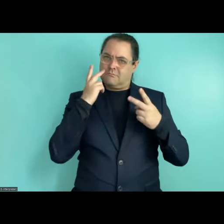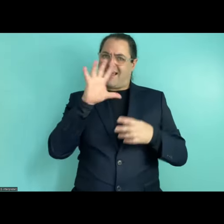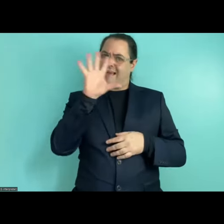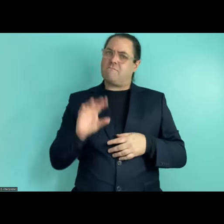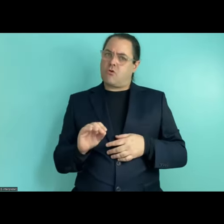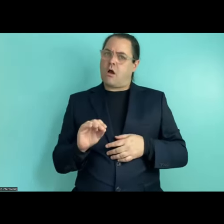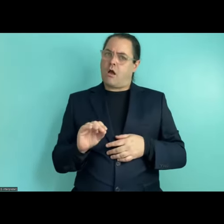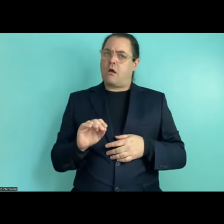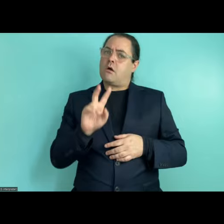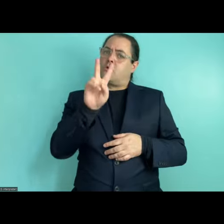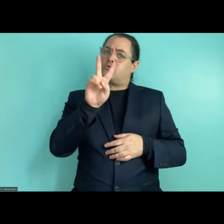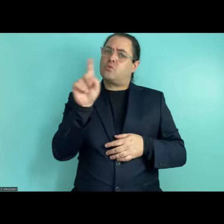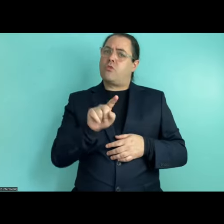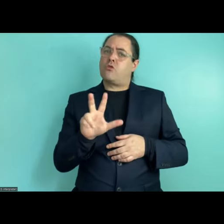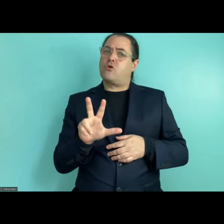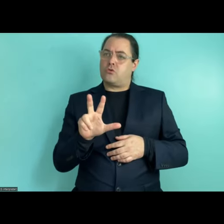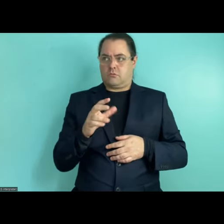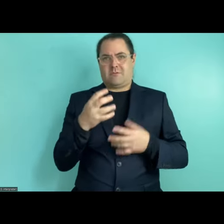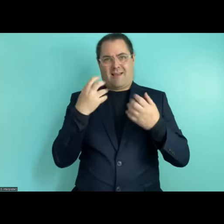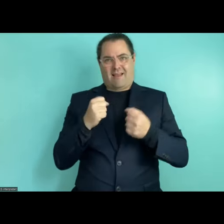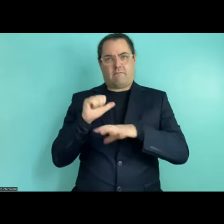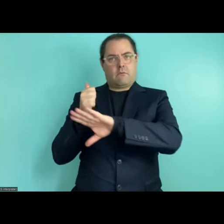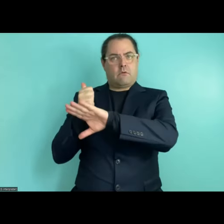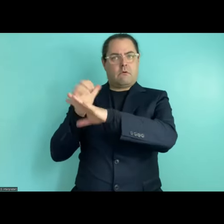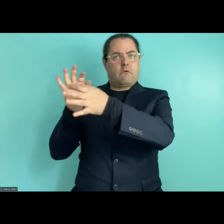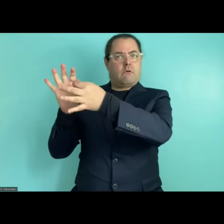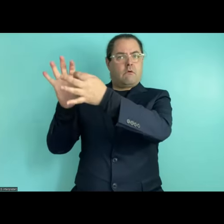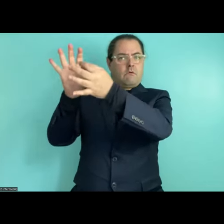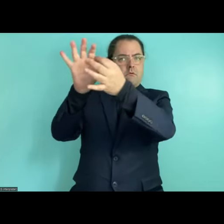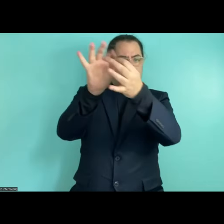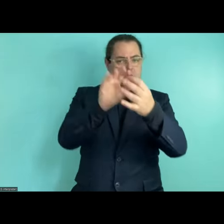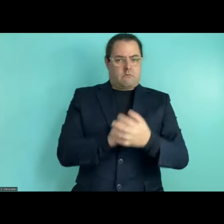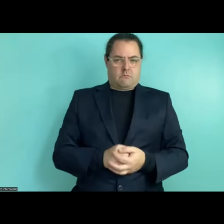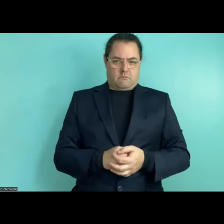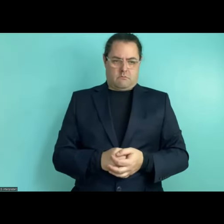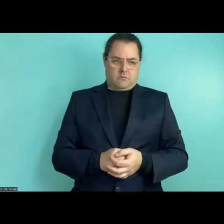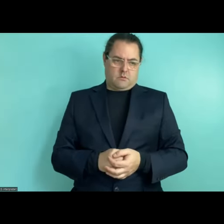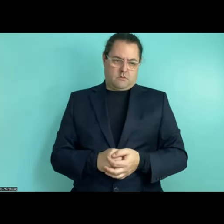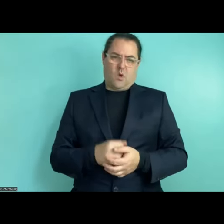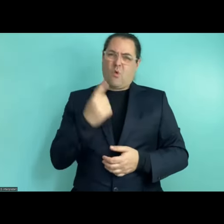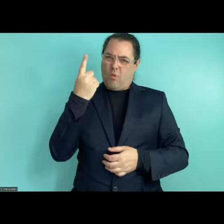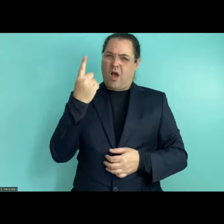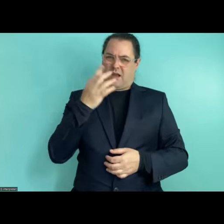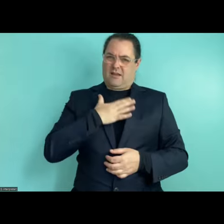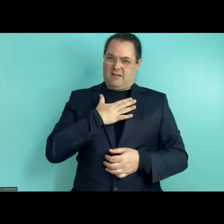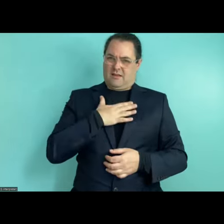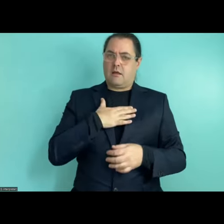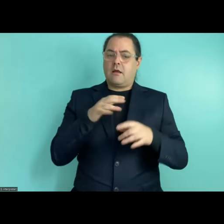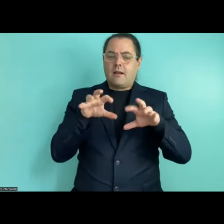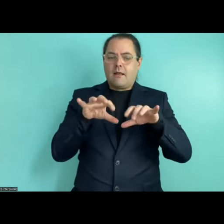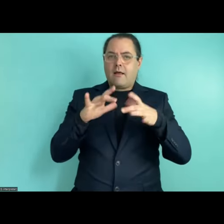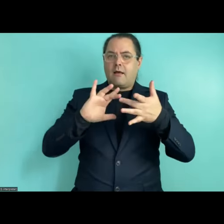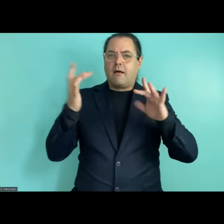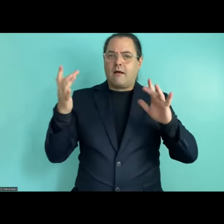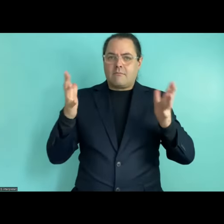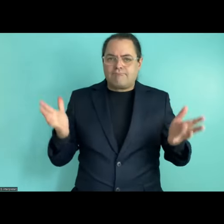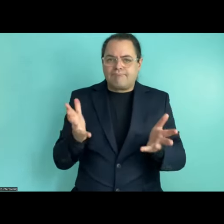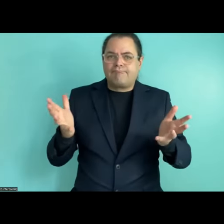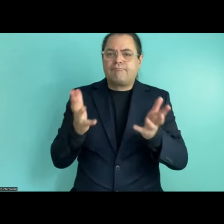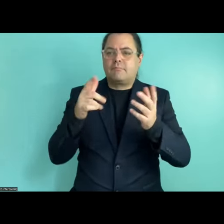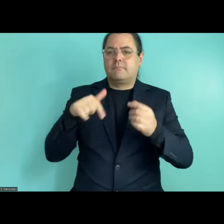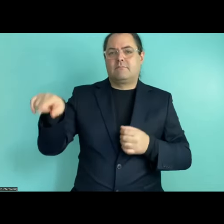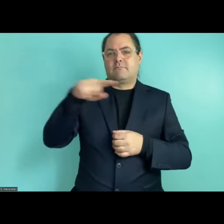15:43:13 And these one initiative DSA, which is digital skills accelerator Africa. These